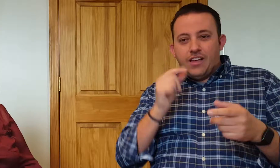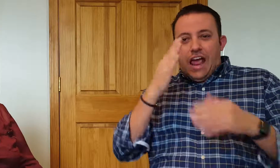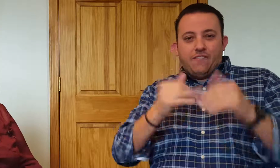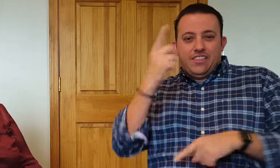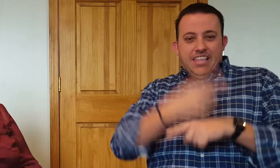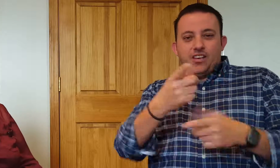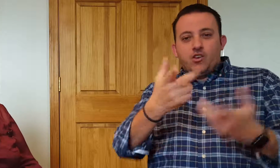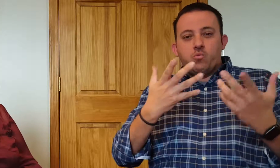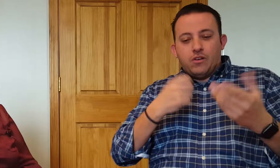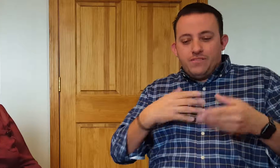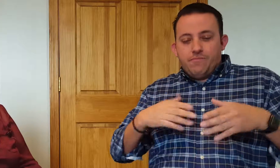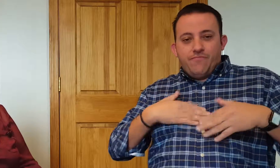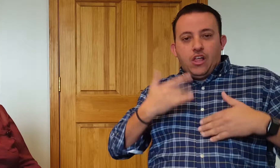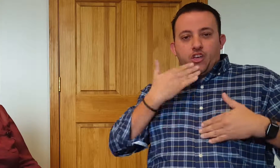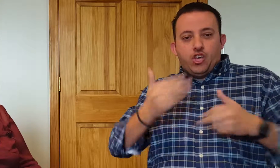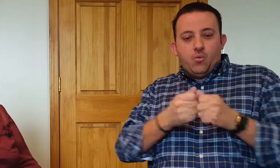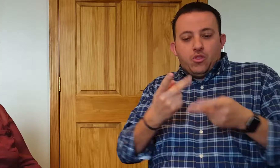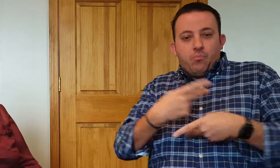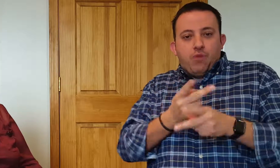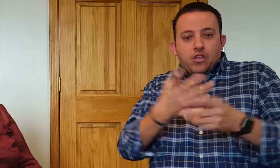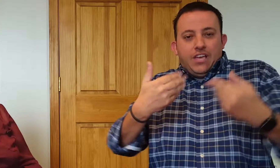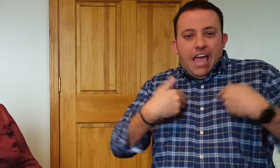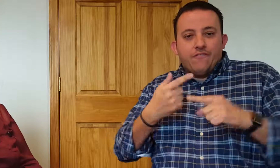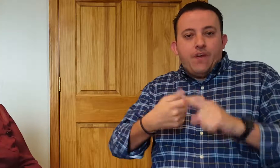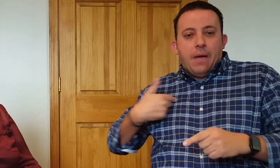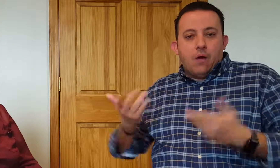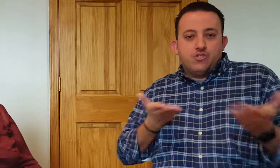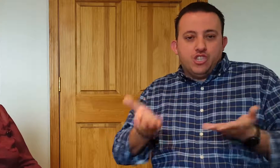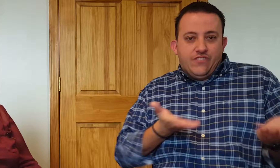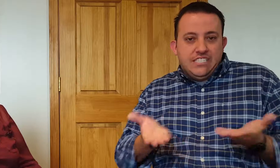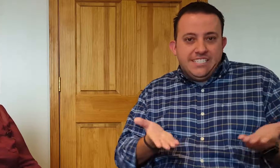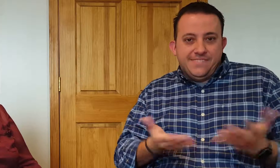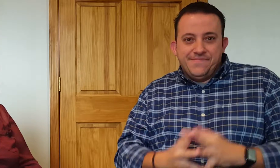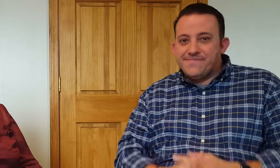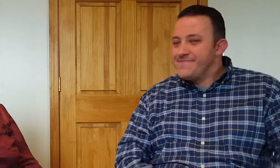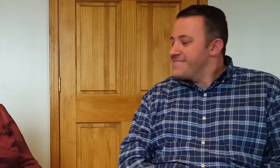at the end of the day you want to be satisfied with the product you have from our services.